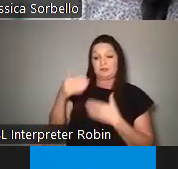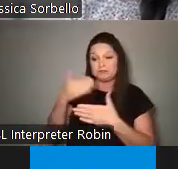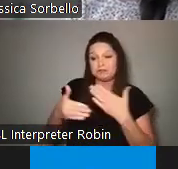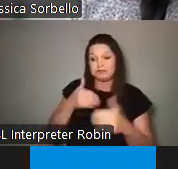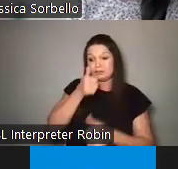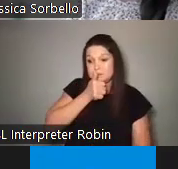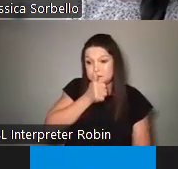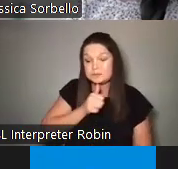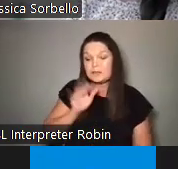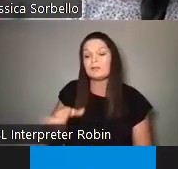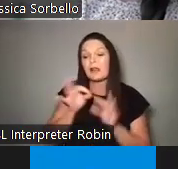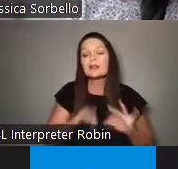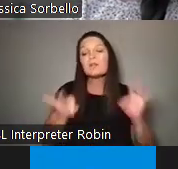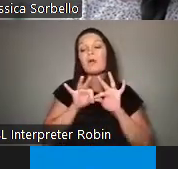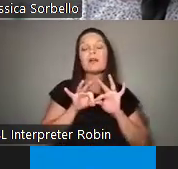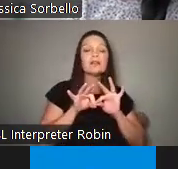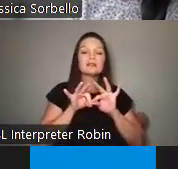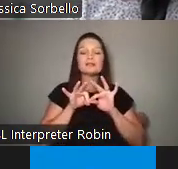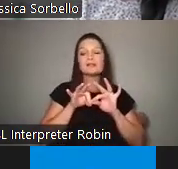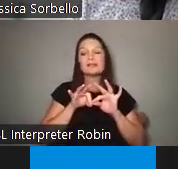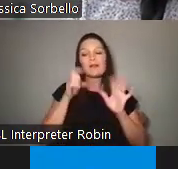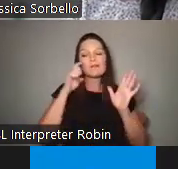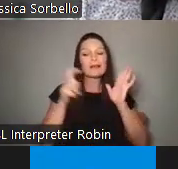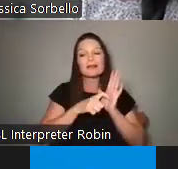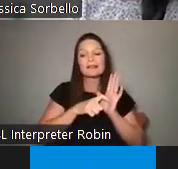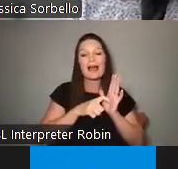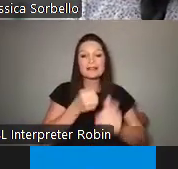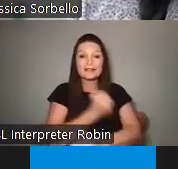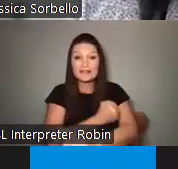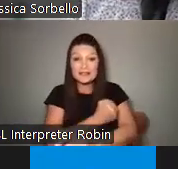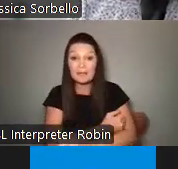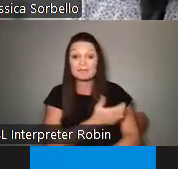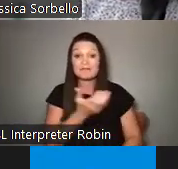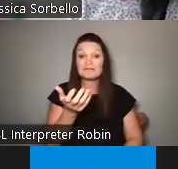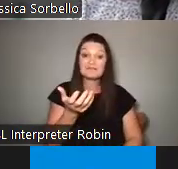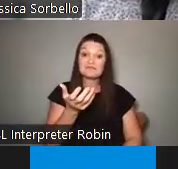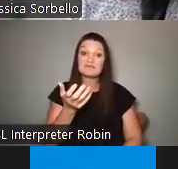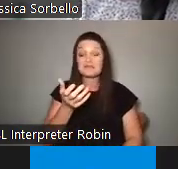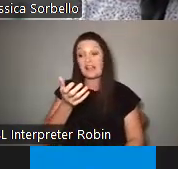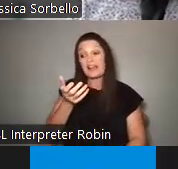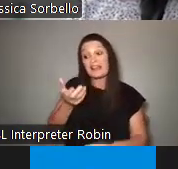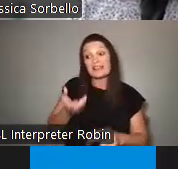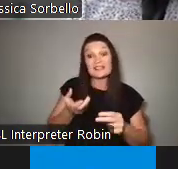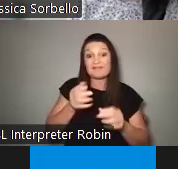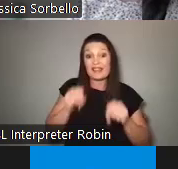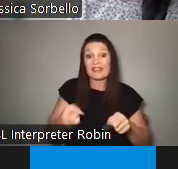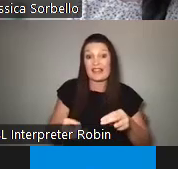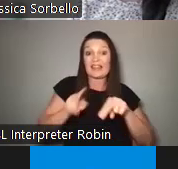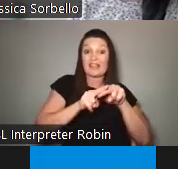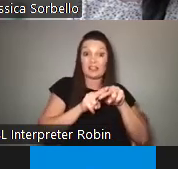villianizing substances lead to increase use when they started cutting folks off cold turkey and that leads to